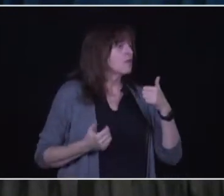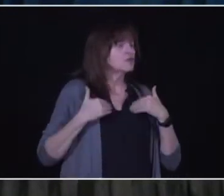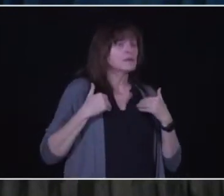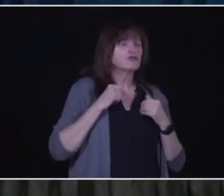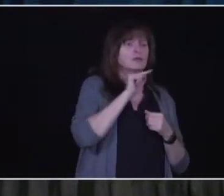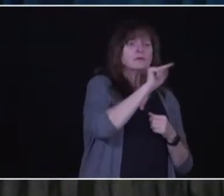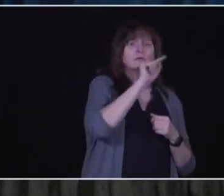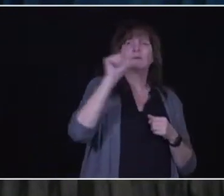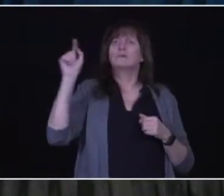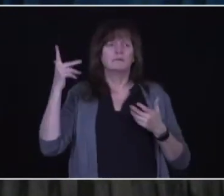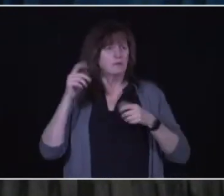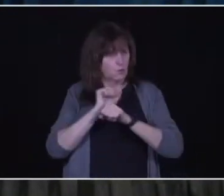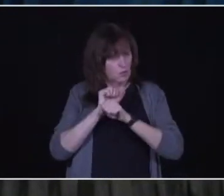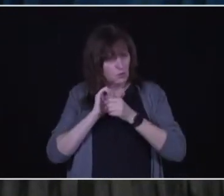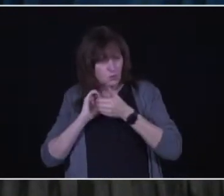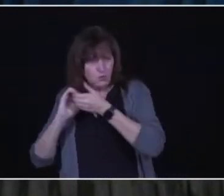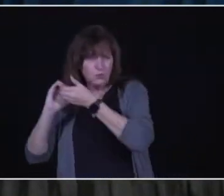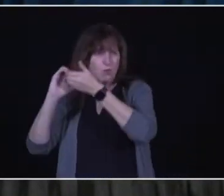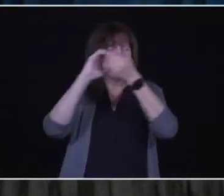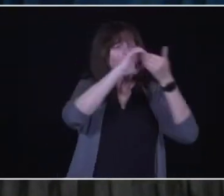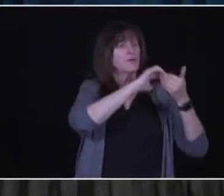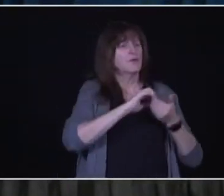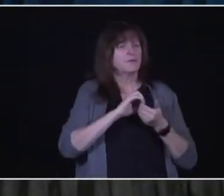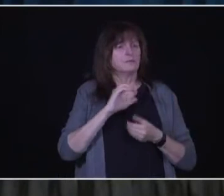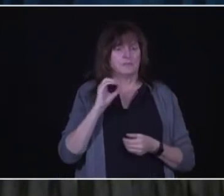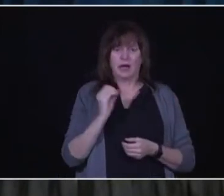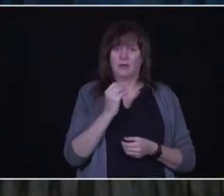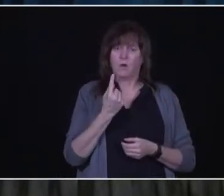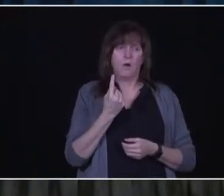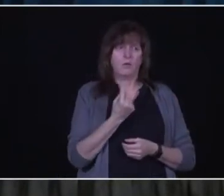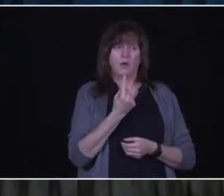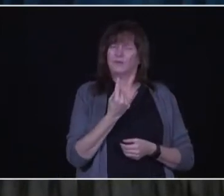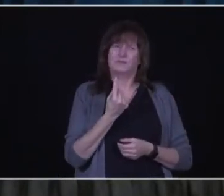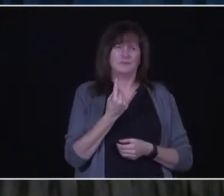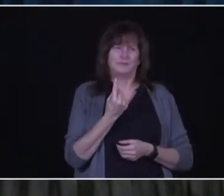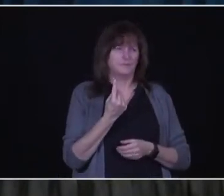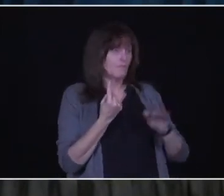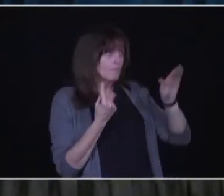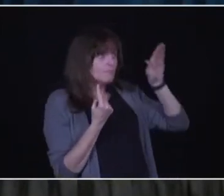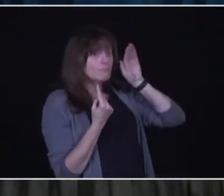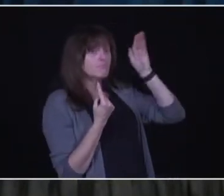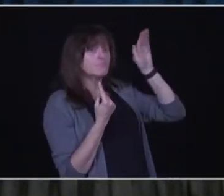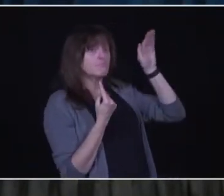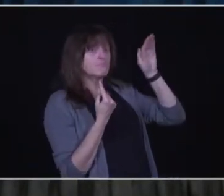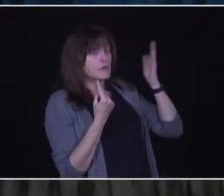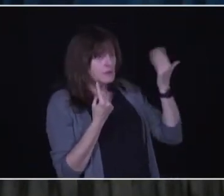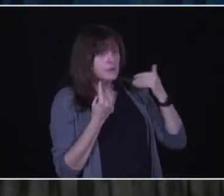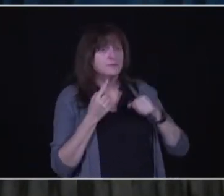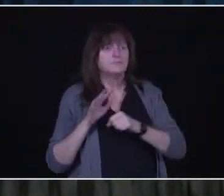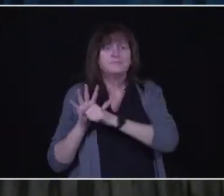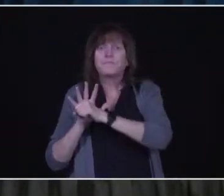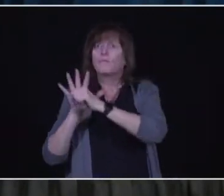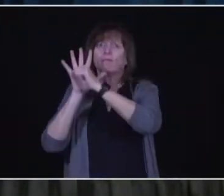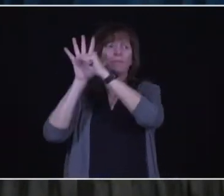However, Ontario cannot do this work alone. We need all levels of government and all jurisdictions across the country to come together